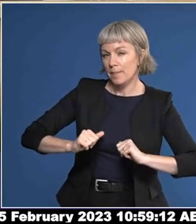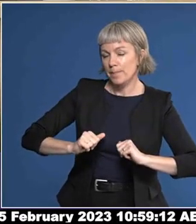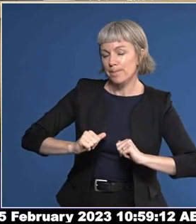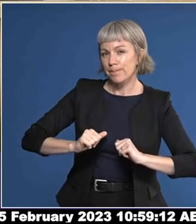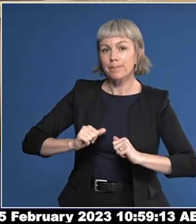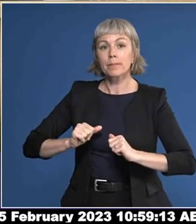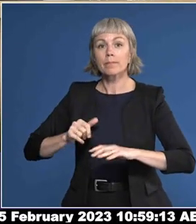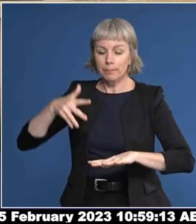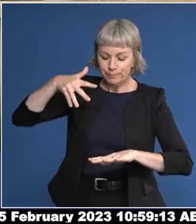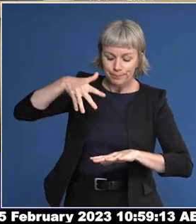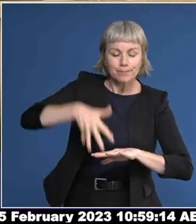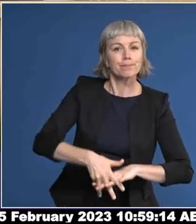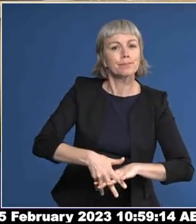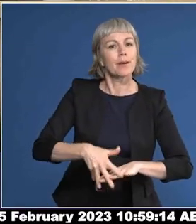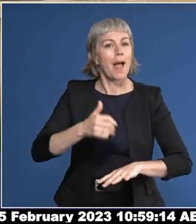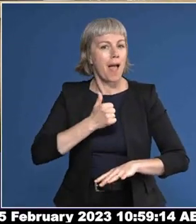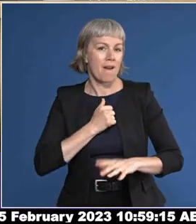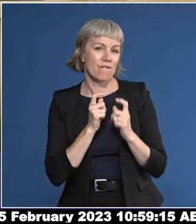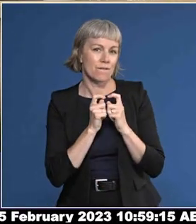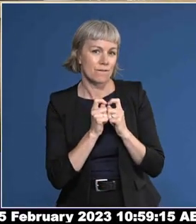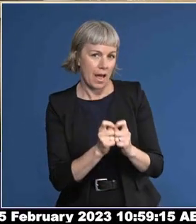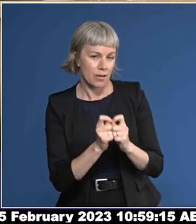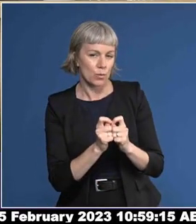conduct, the way we do things at Afford, if you like.